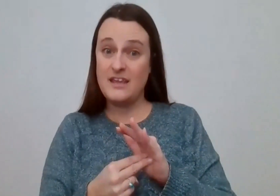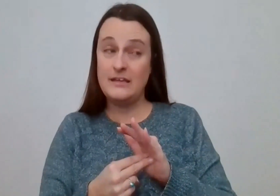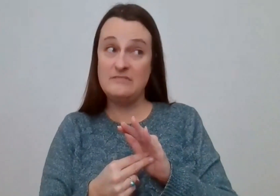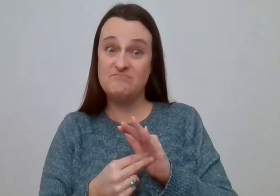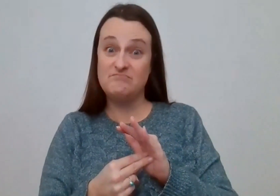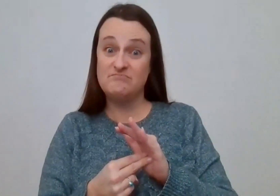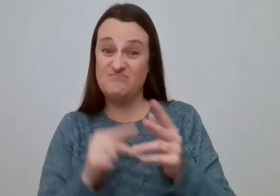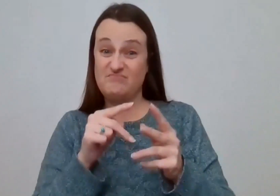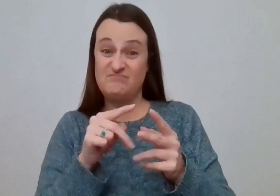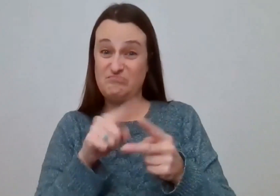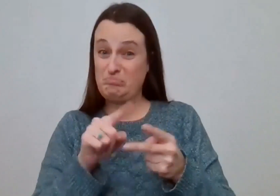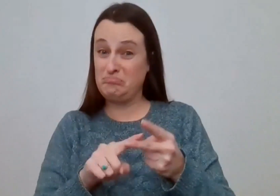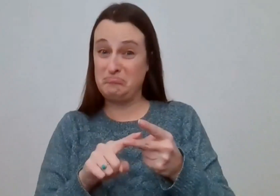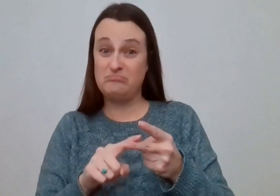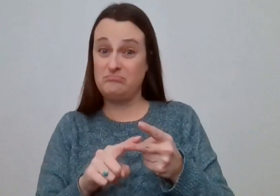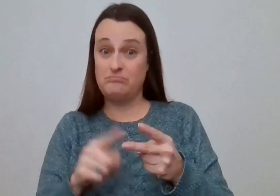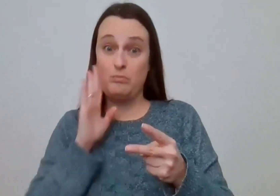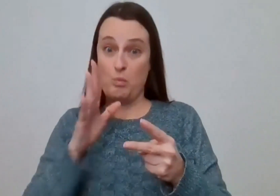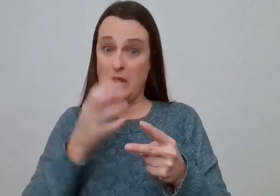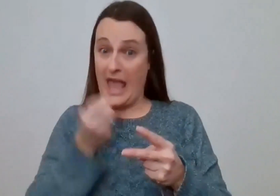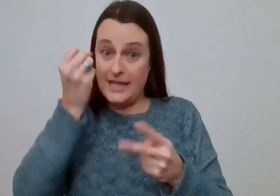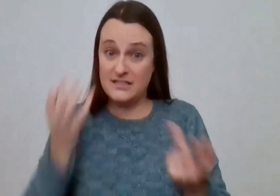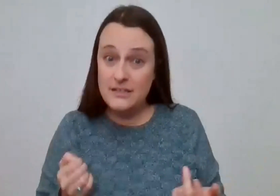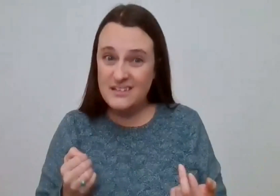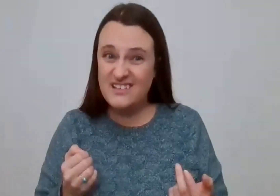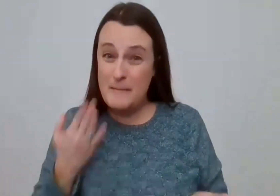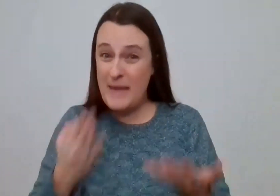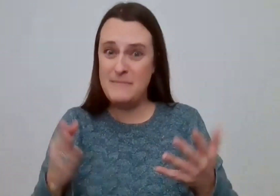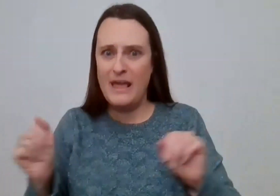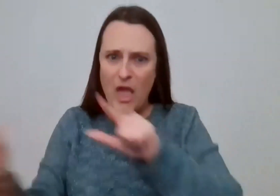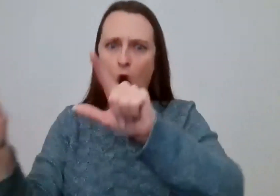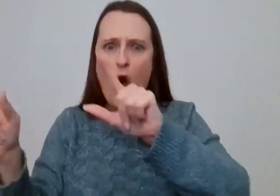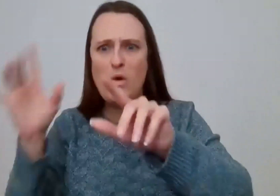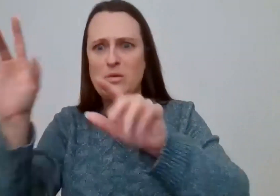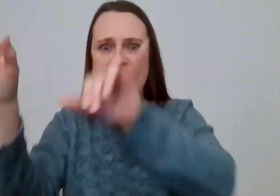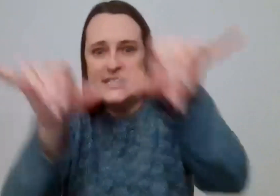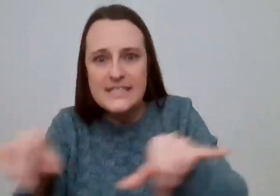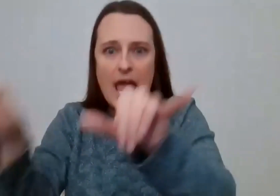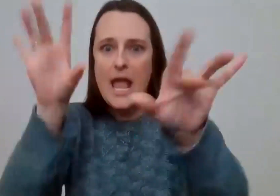electives and therefore that student who chose six when they originally met with their counselor may